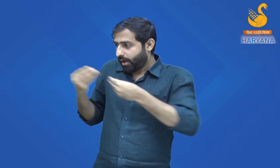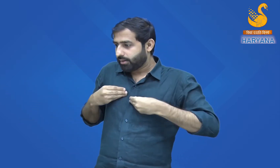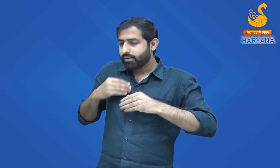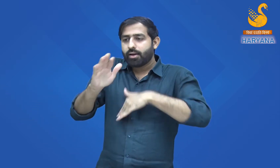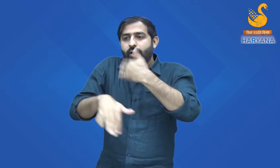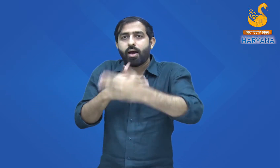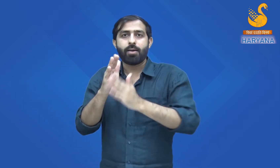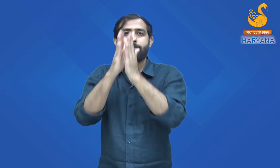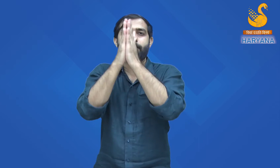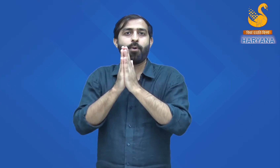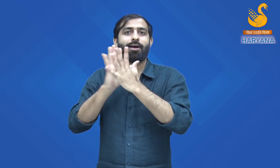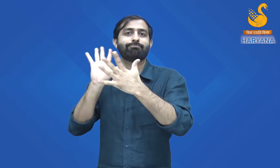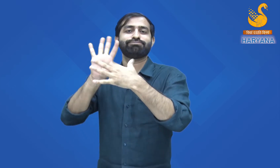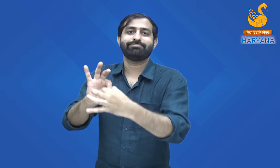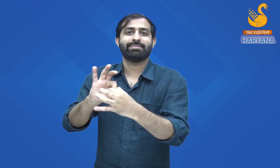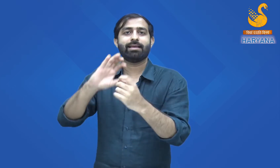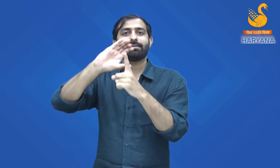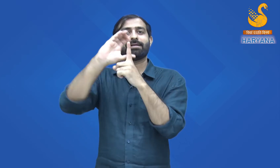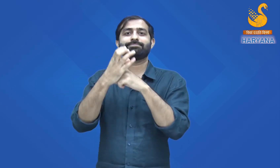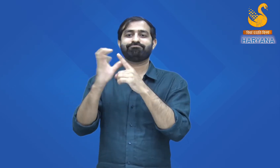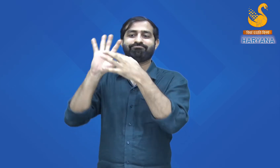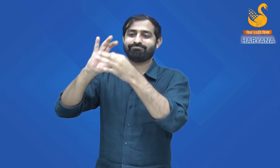Language helps us to connect with our religious and cultural beliefs